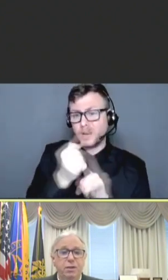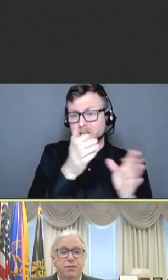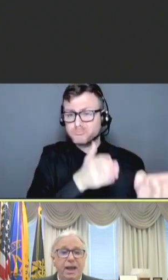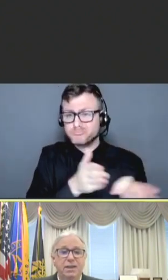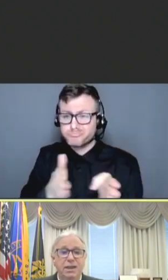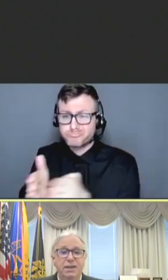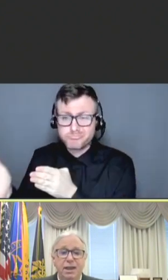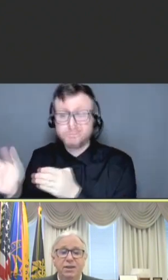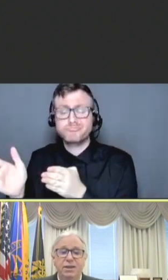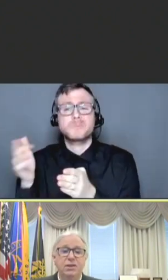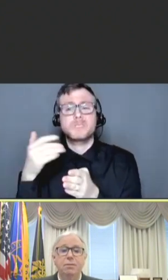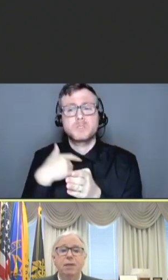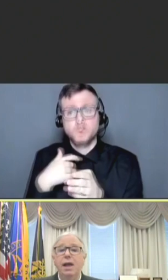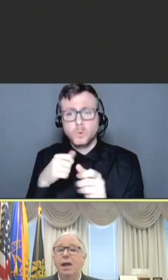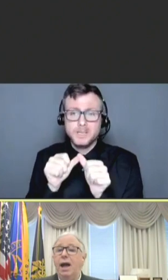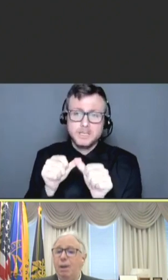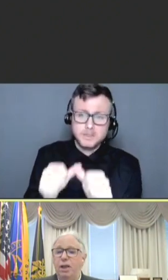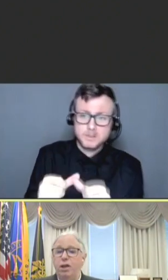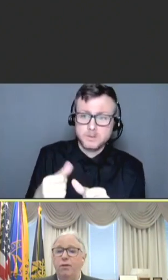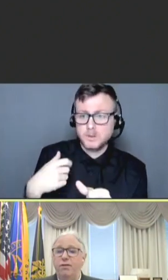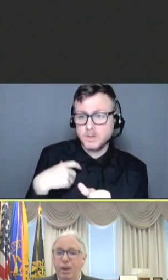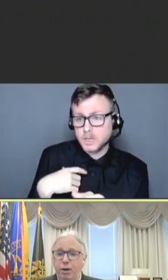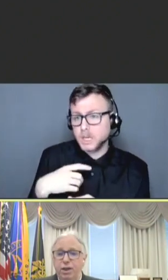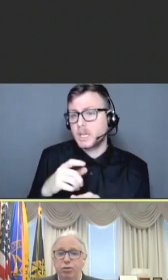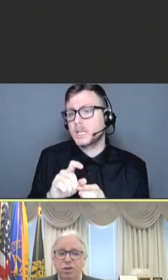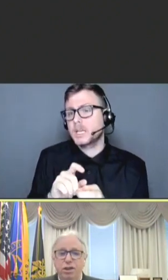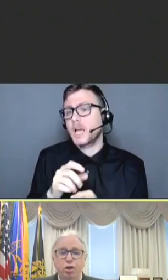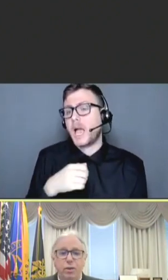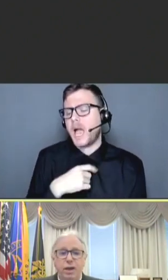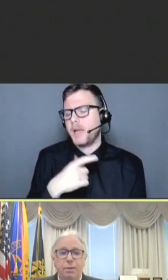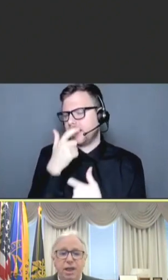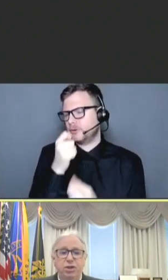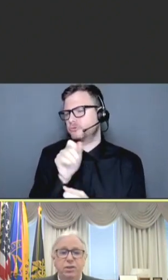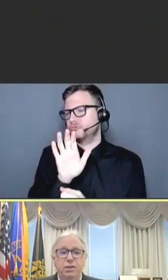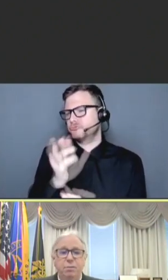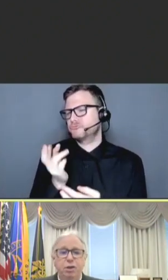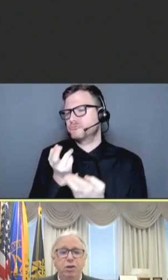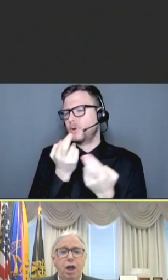of the vaccine safety system. I am also very interested in your recommendations to build